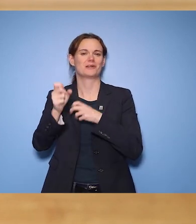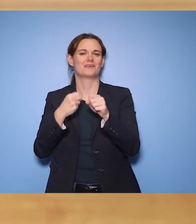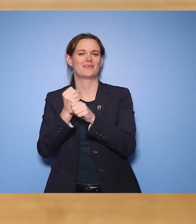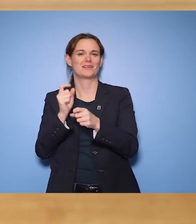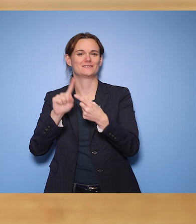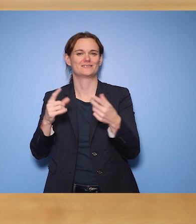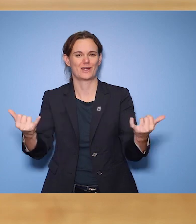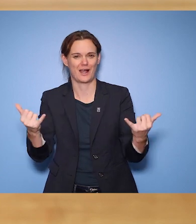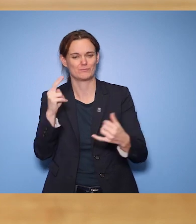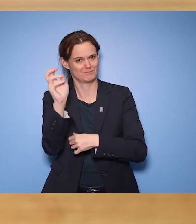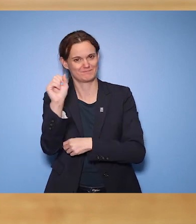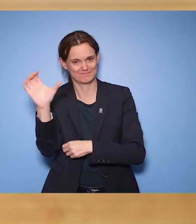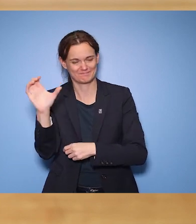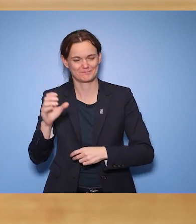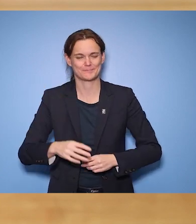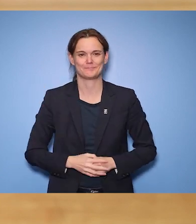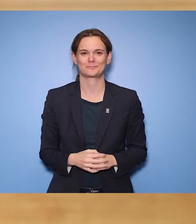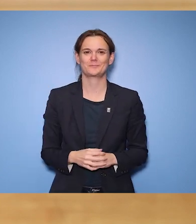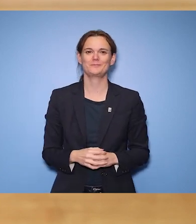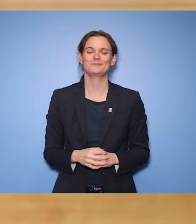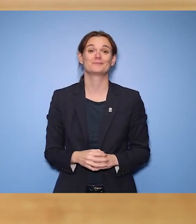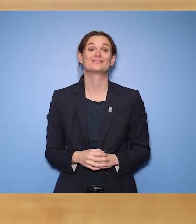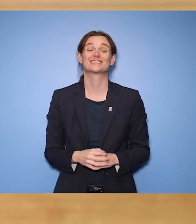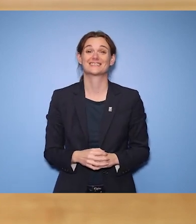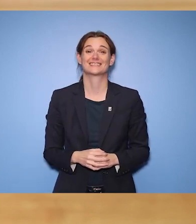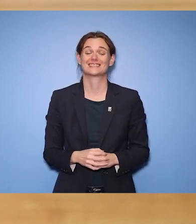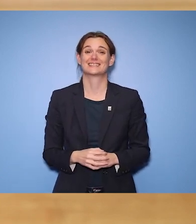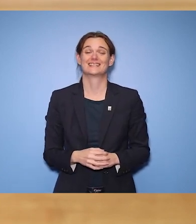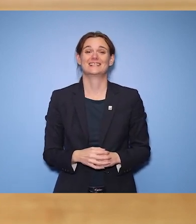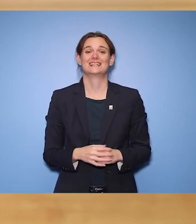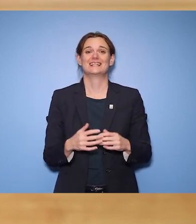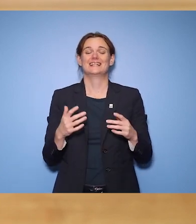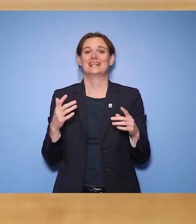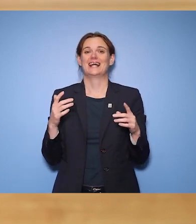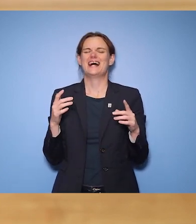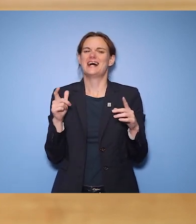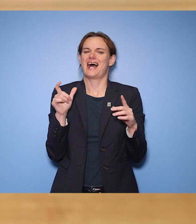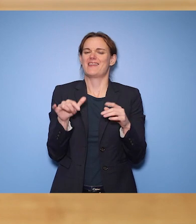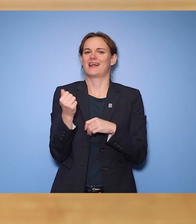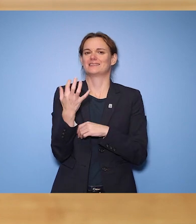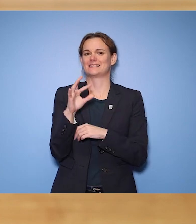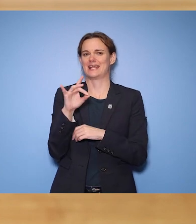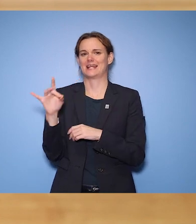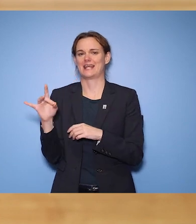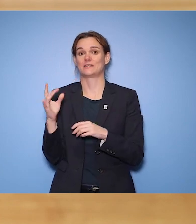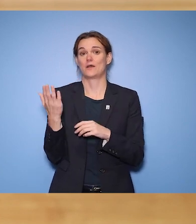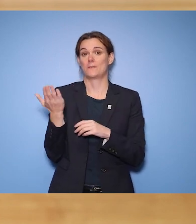our 25 year anniversary. It really did signify the moment when we turned our attention to